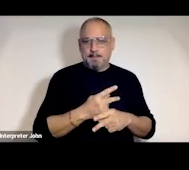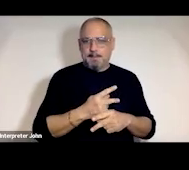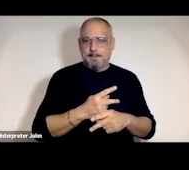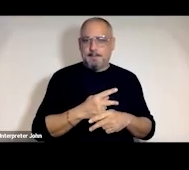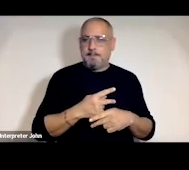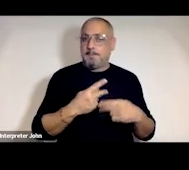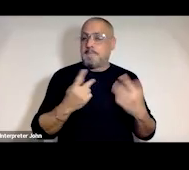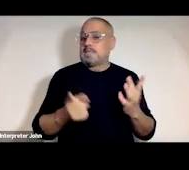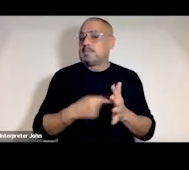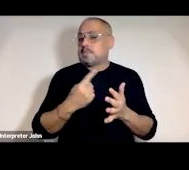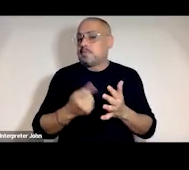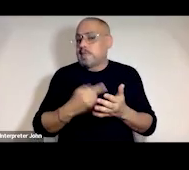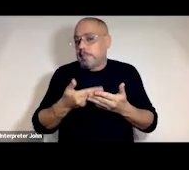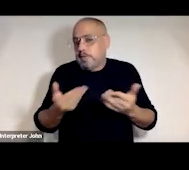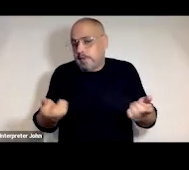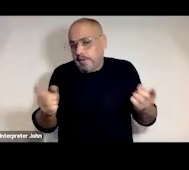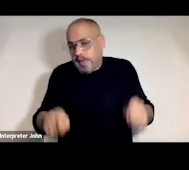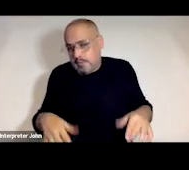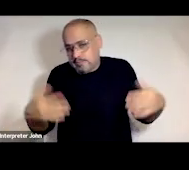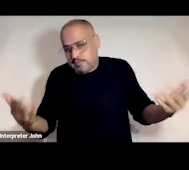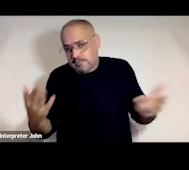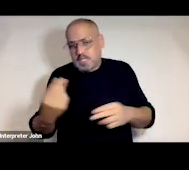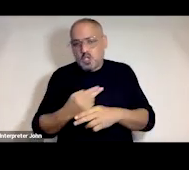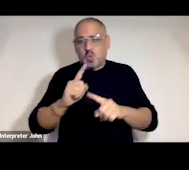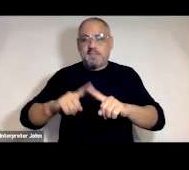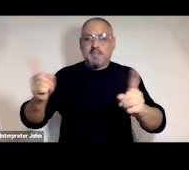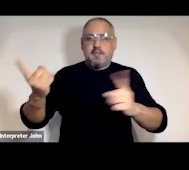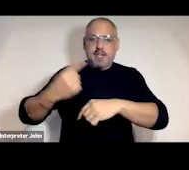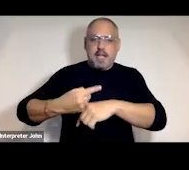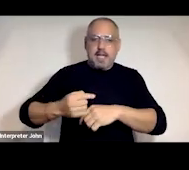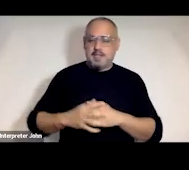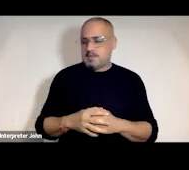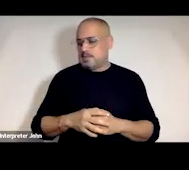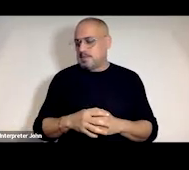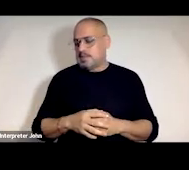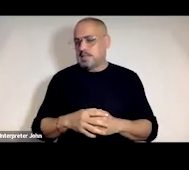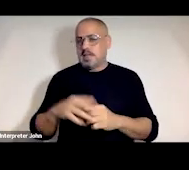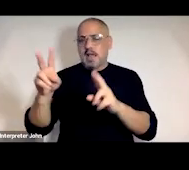Sometimes things happen and they may use a different application date,